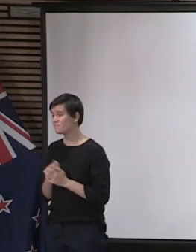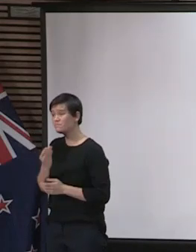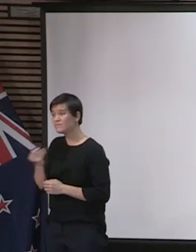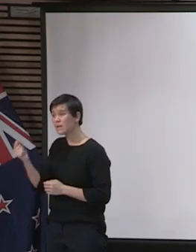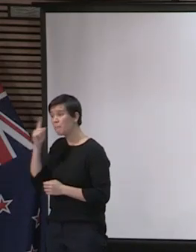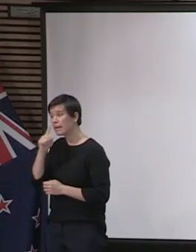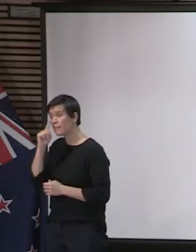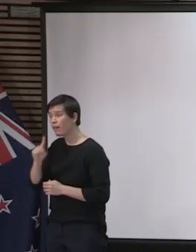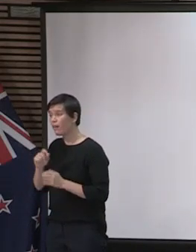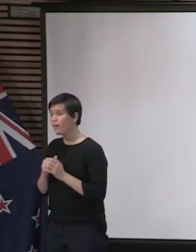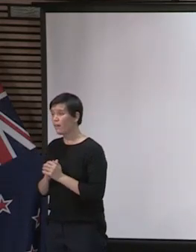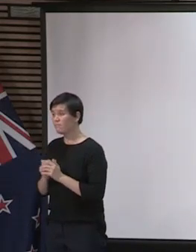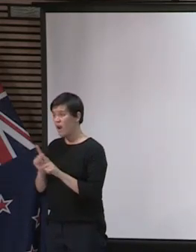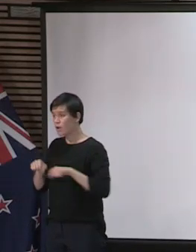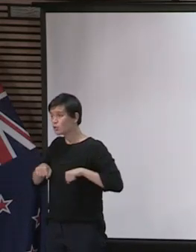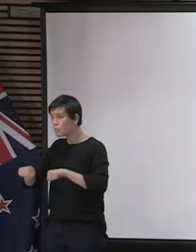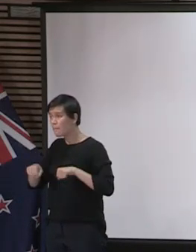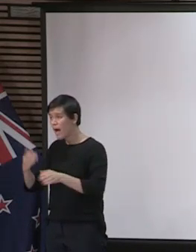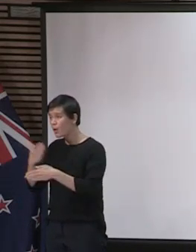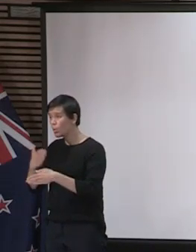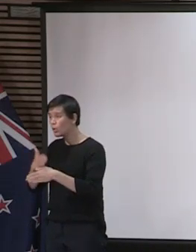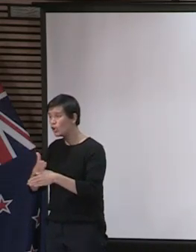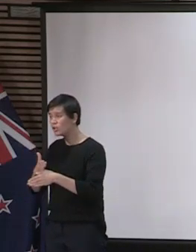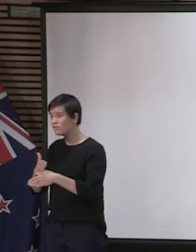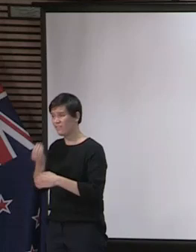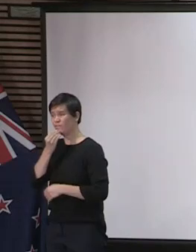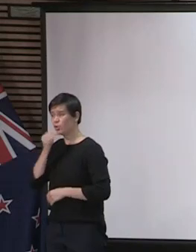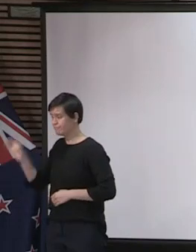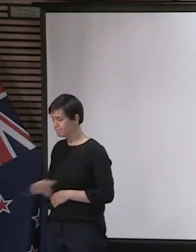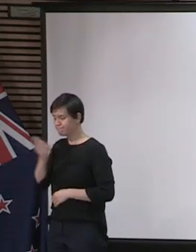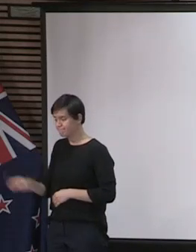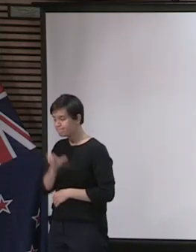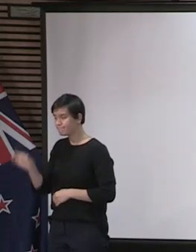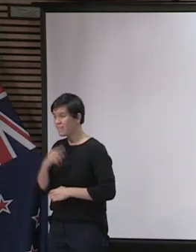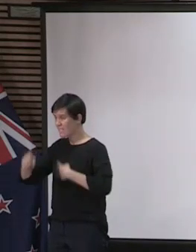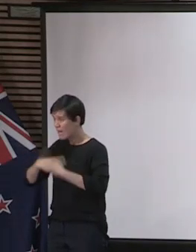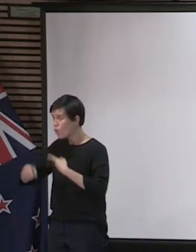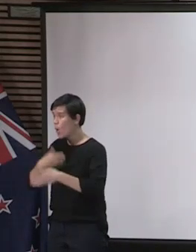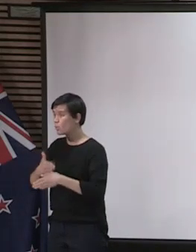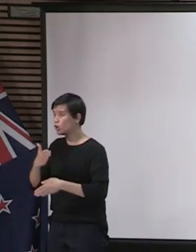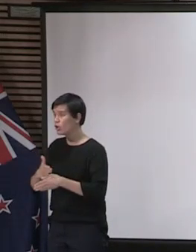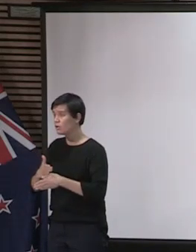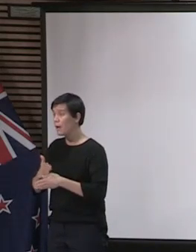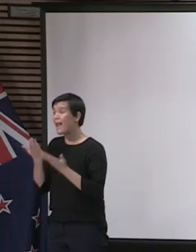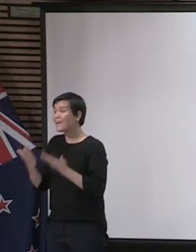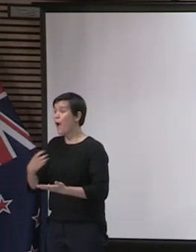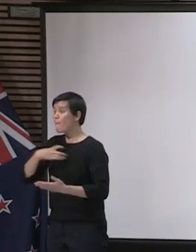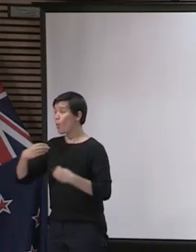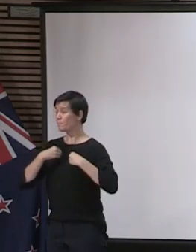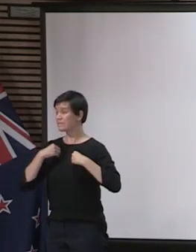workforces including people who are delivering goods and services and people who are sitting on the checkouts at supermarkets who have